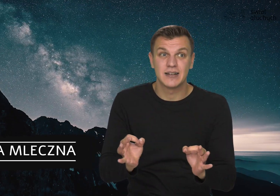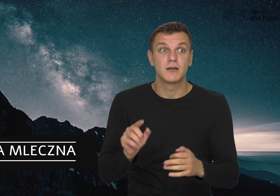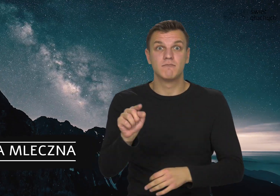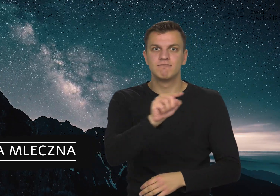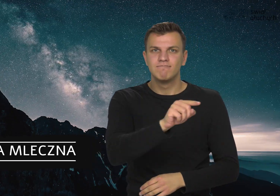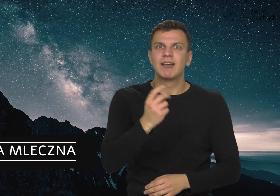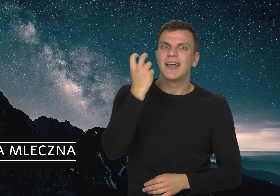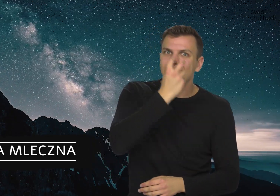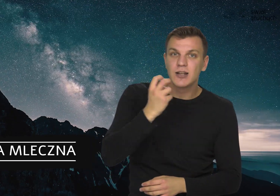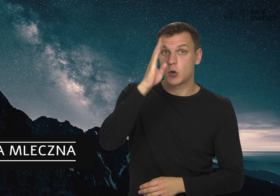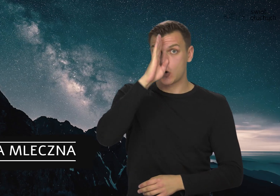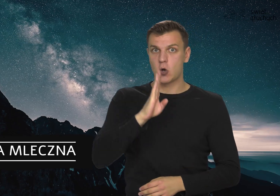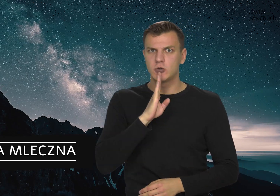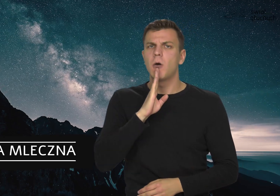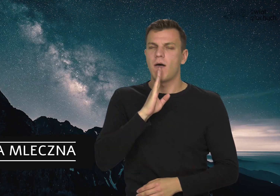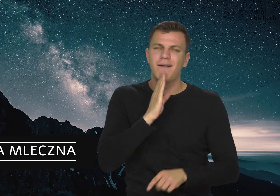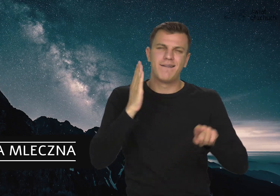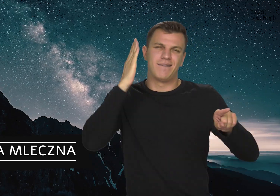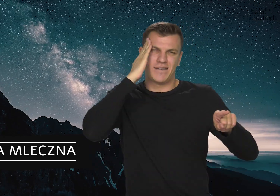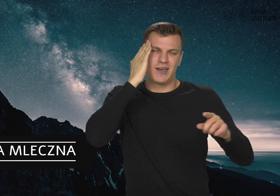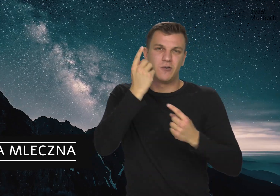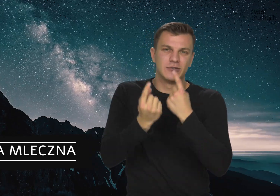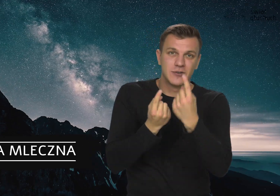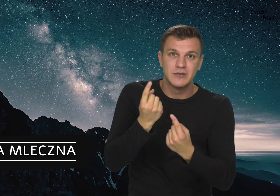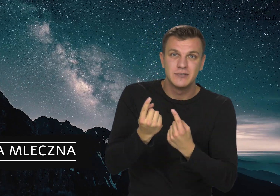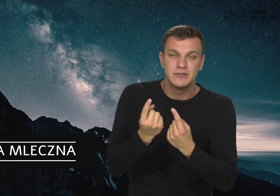those who are interested in space will know what it means.